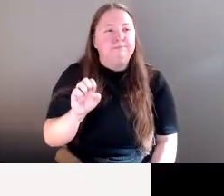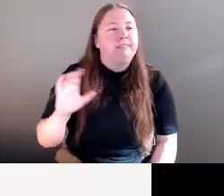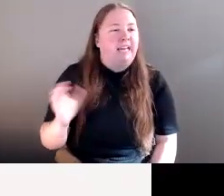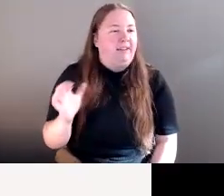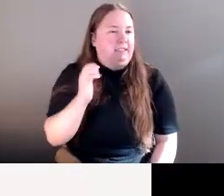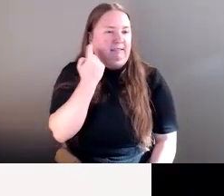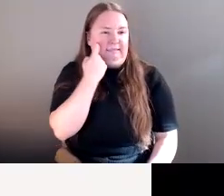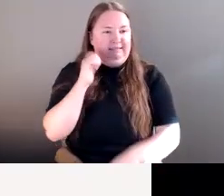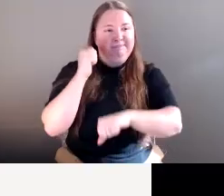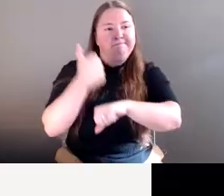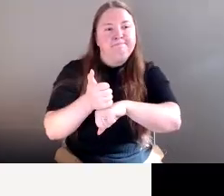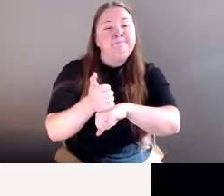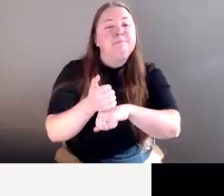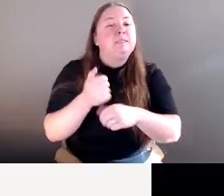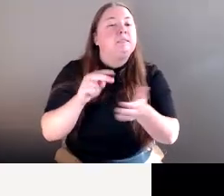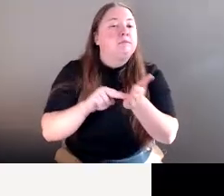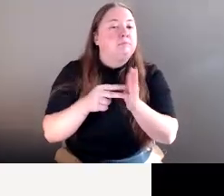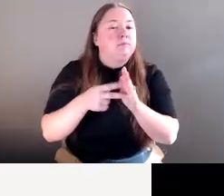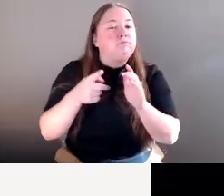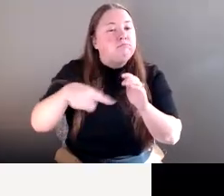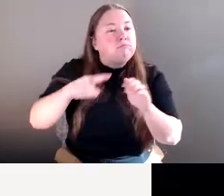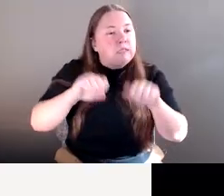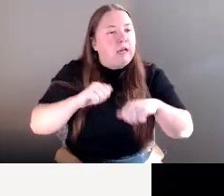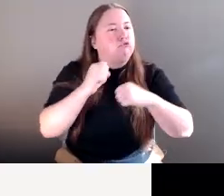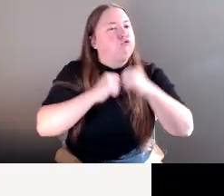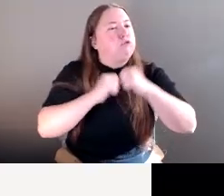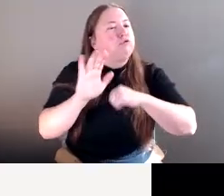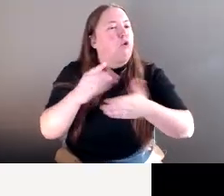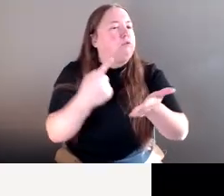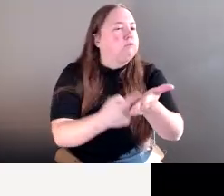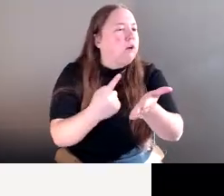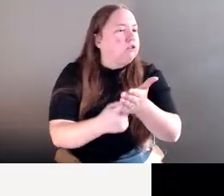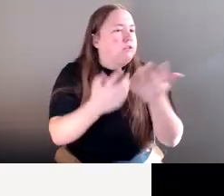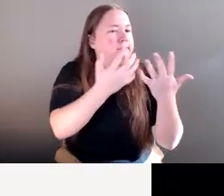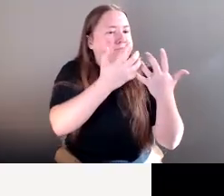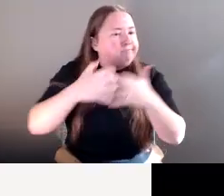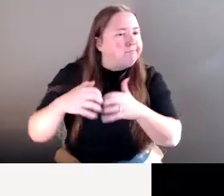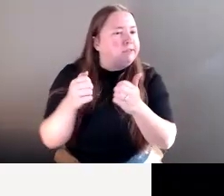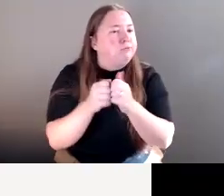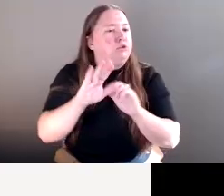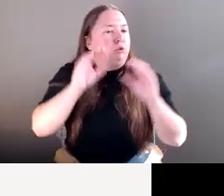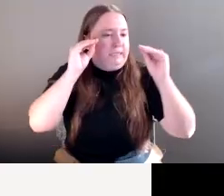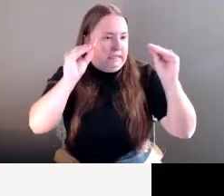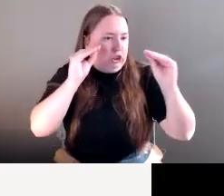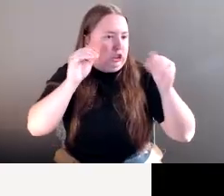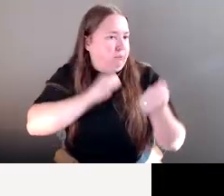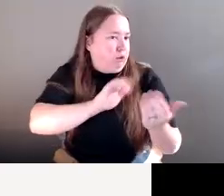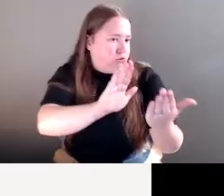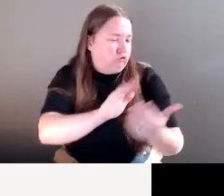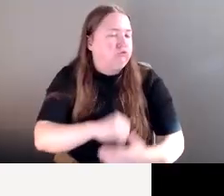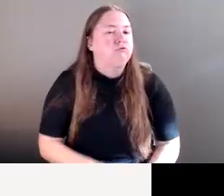to allow you to structure your discussions in a way that aligns with your teaching approach to guiding student